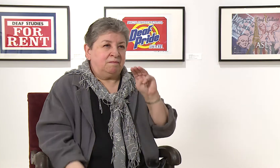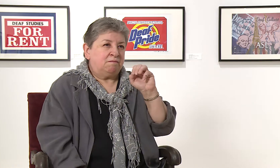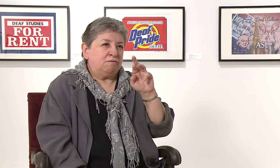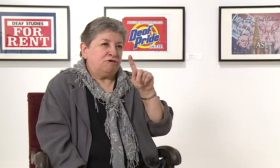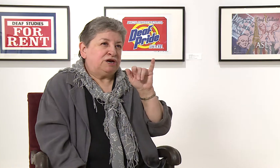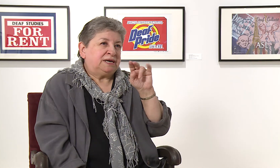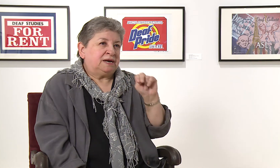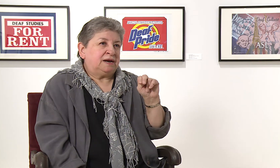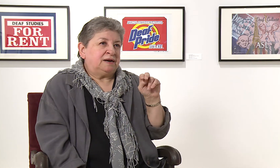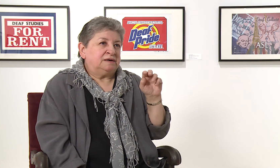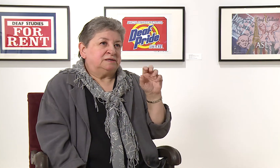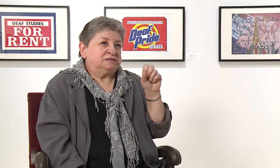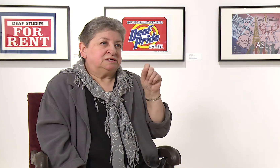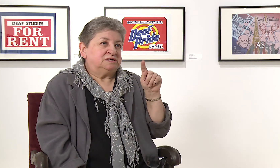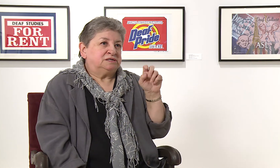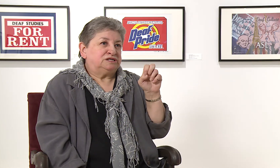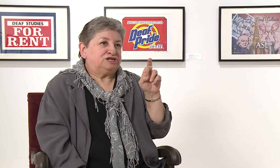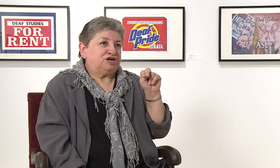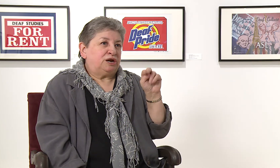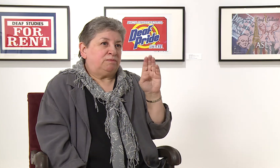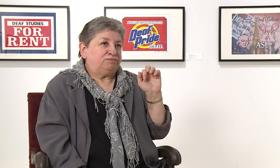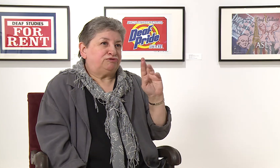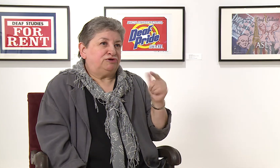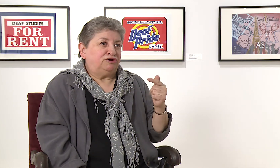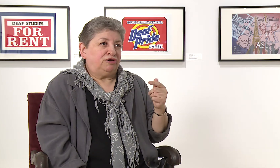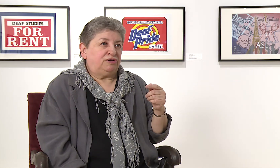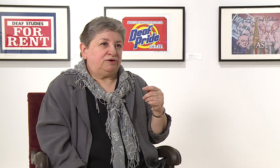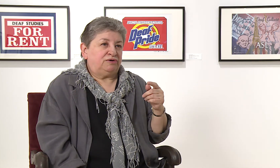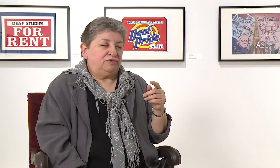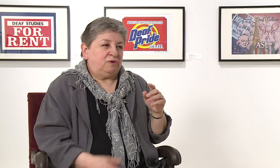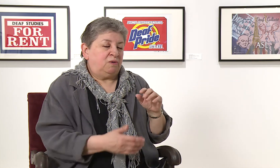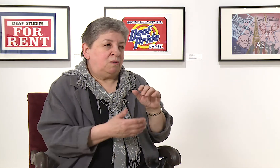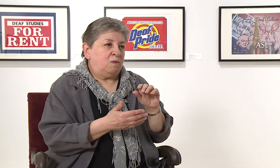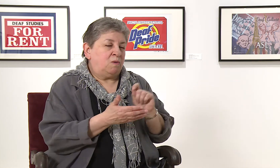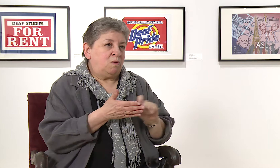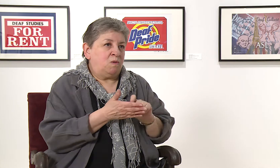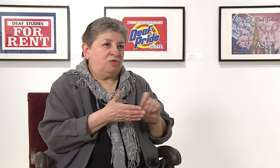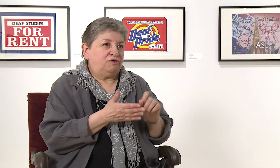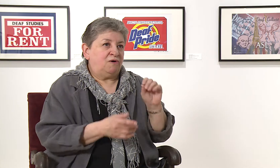doing book illustration by Martin Sternberg.